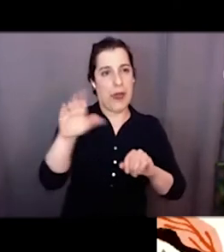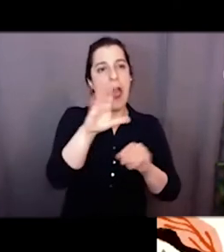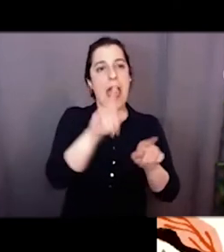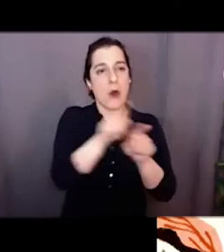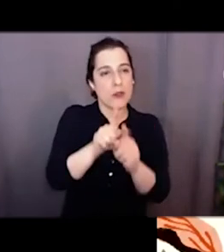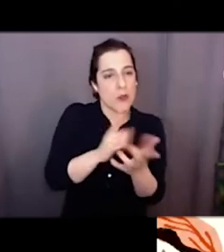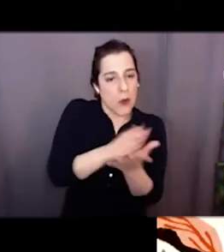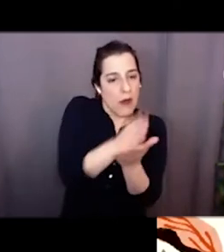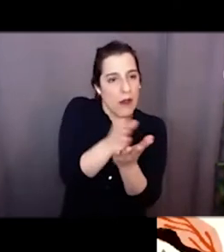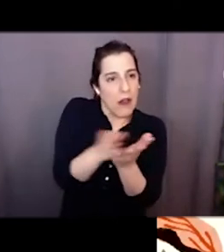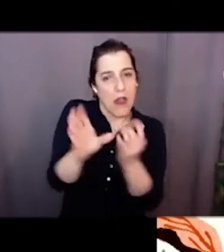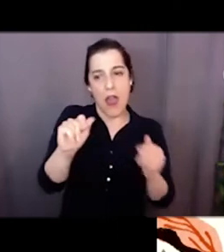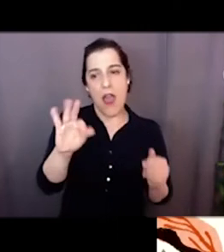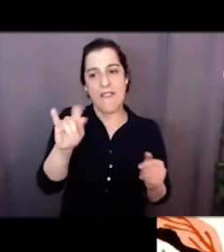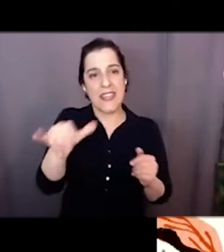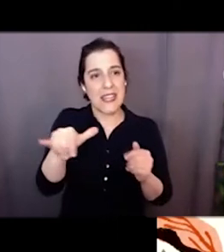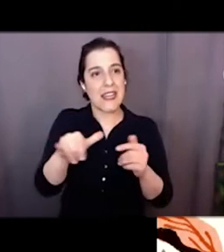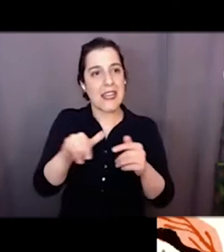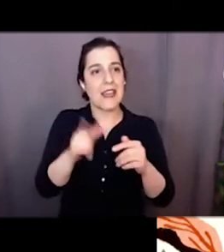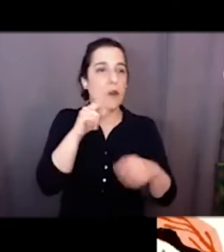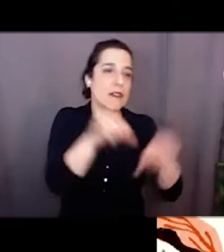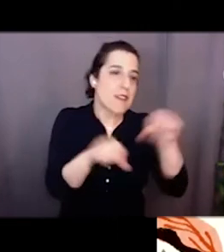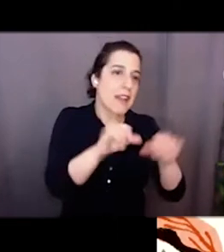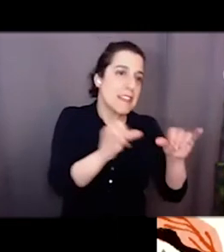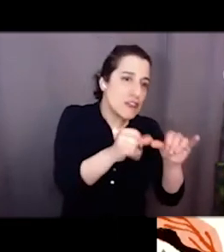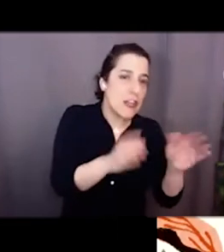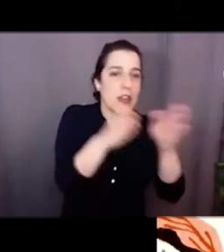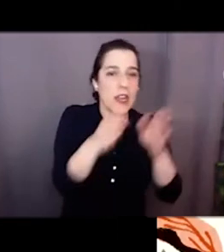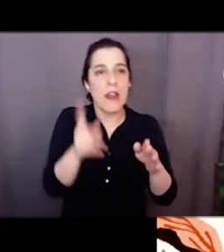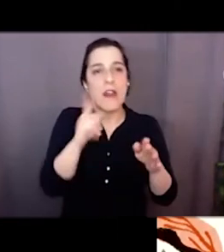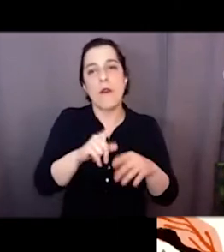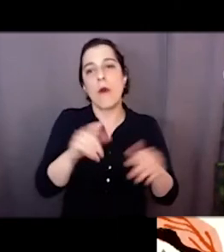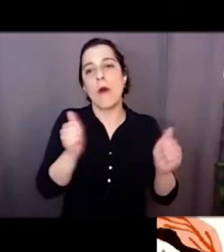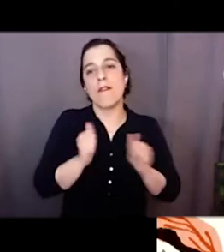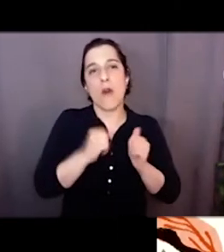like divisions for science and engineering, for performing artists, for students, for parents, you name it,